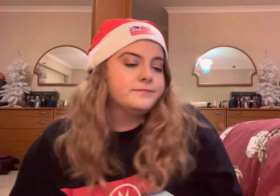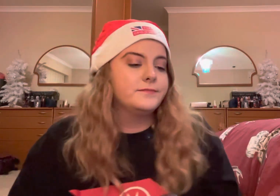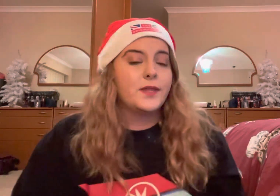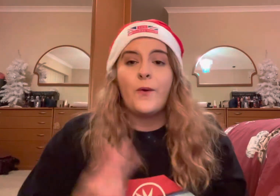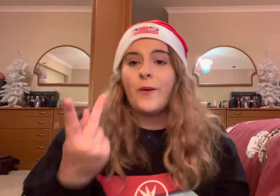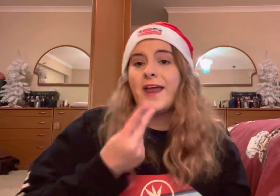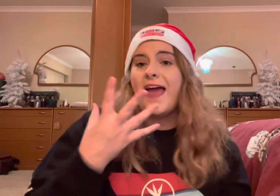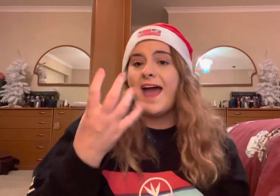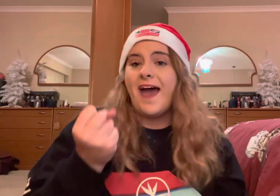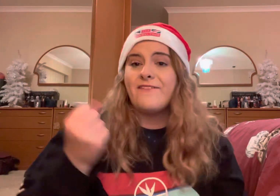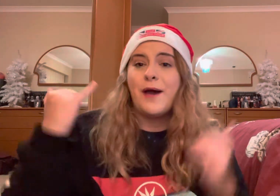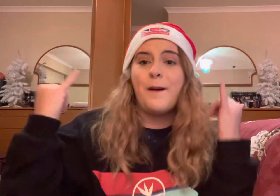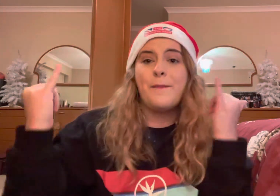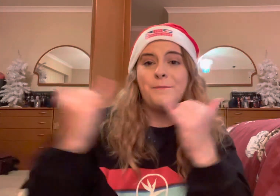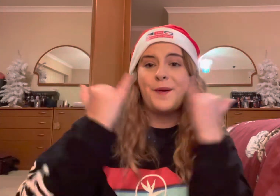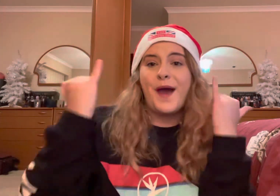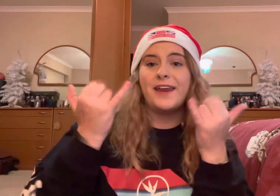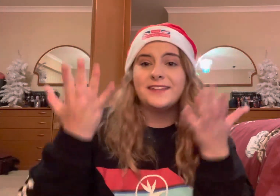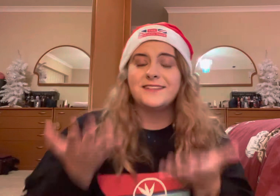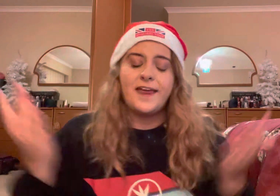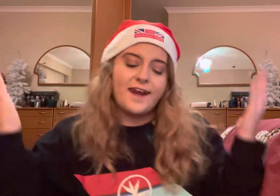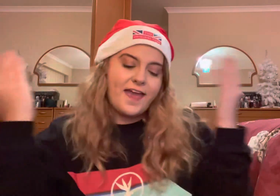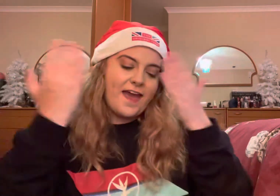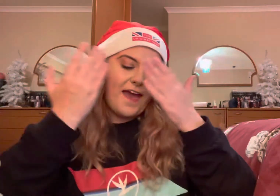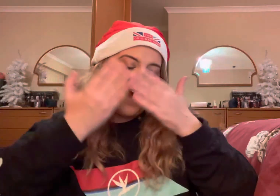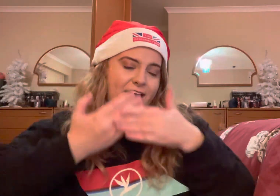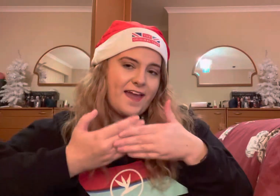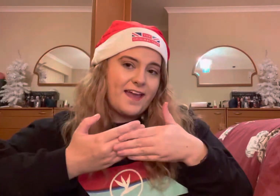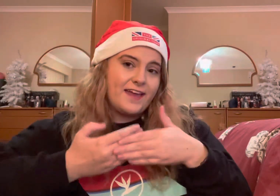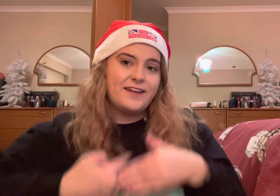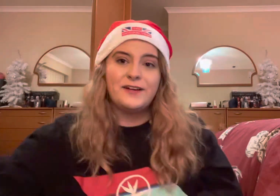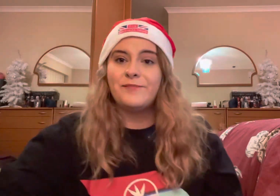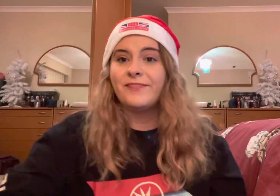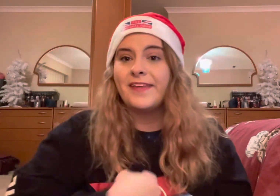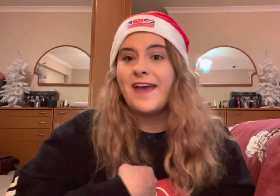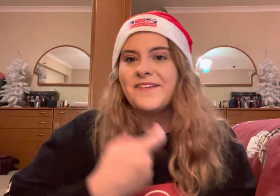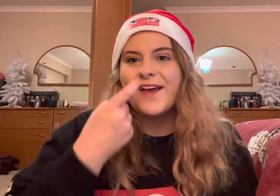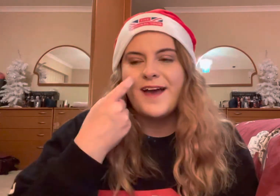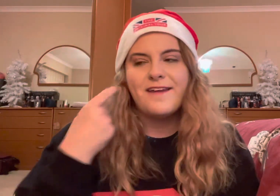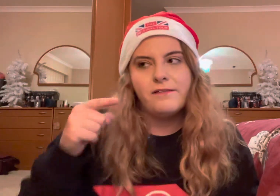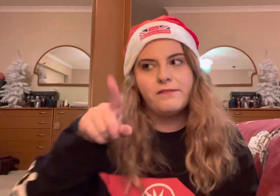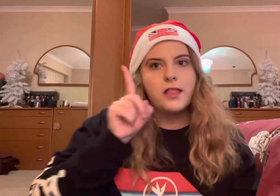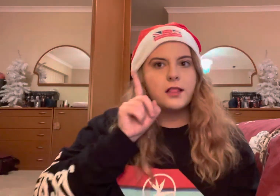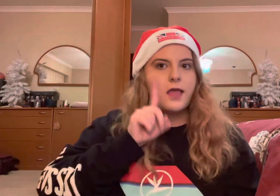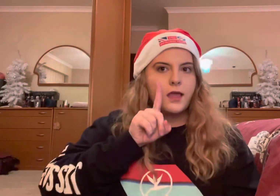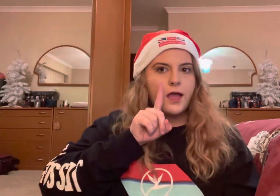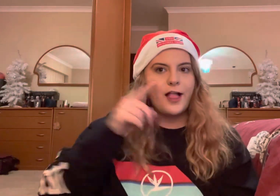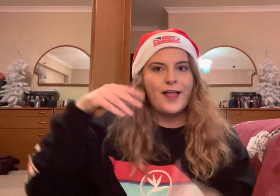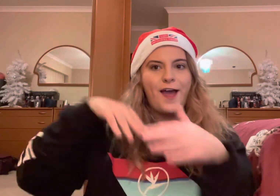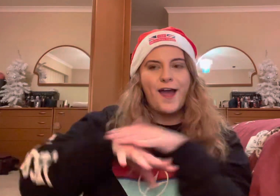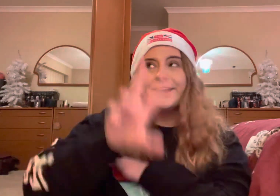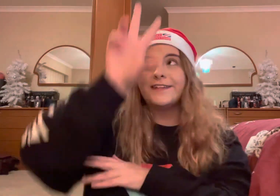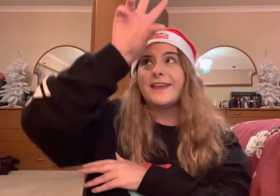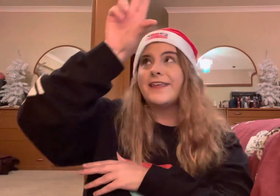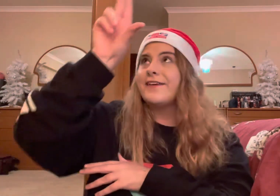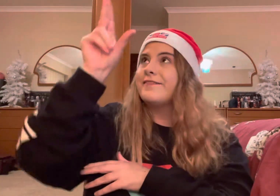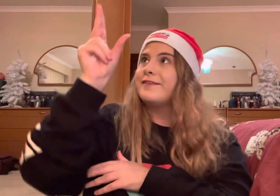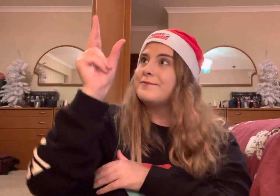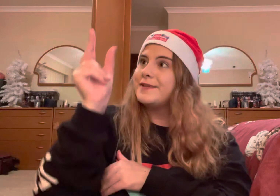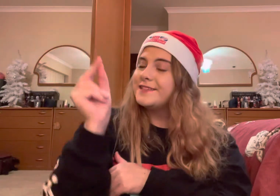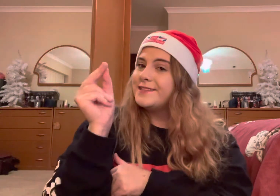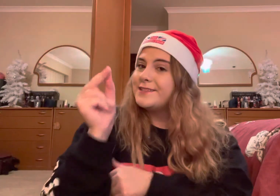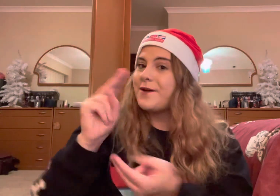We're gonna have a party tonight I'm gonna find that girl underneath the mistletoe